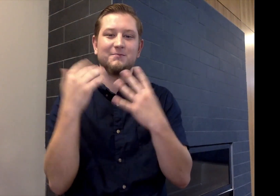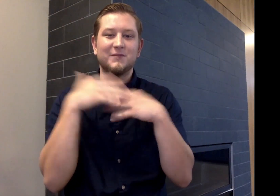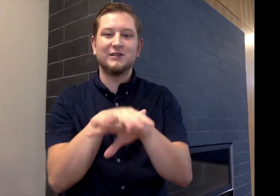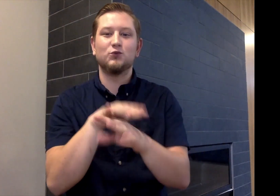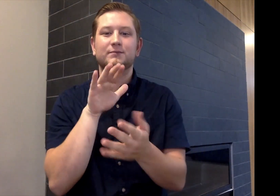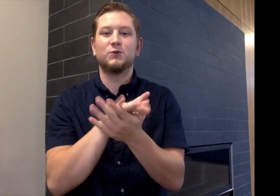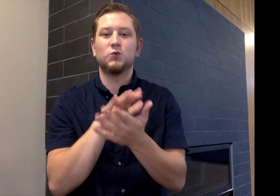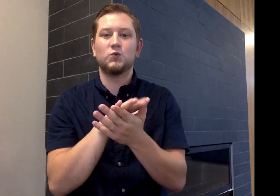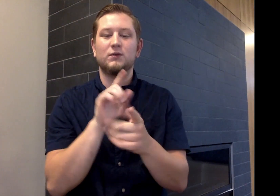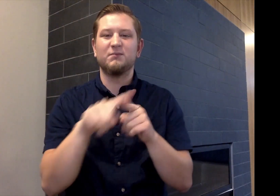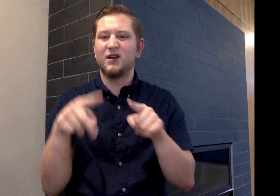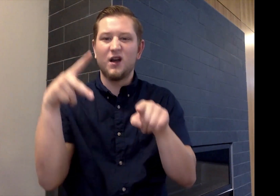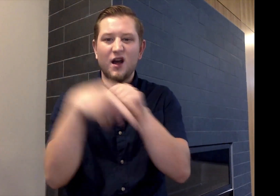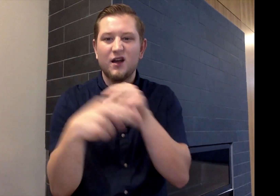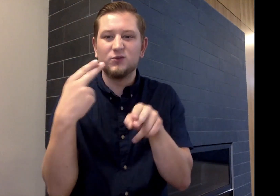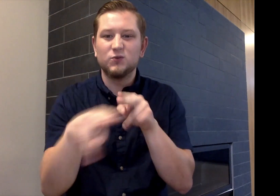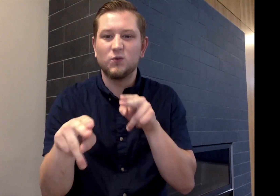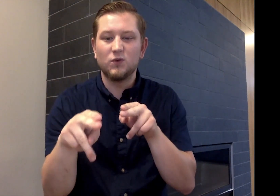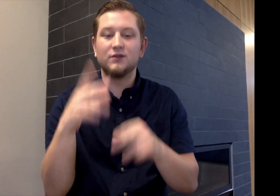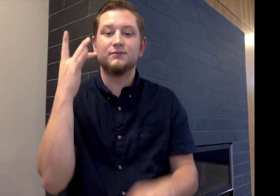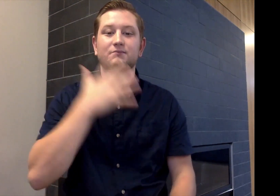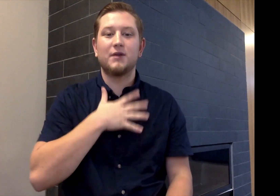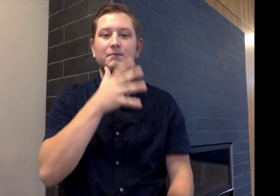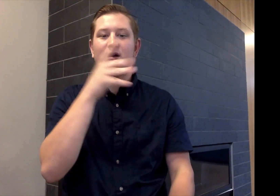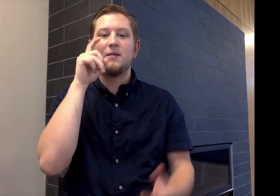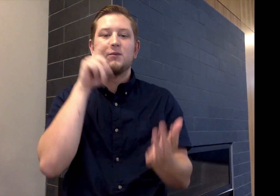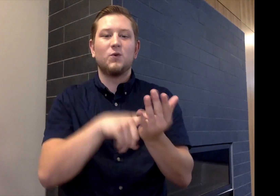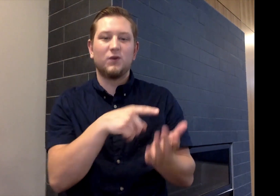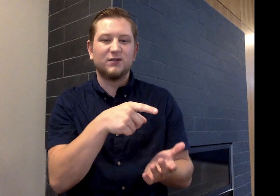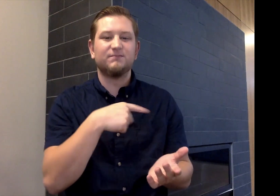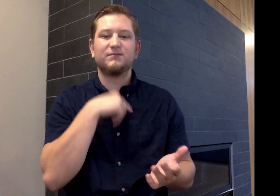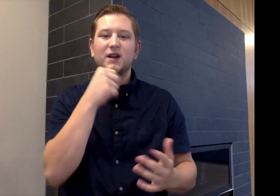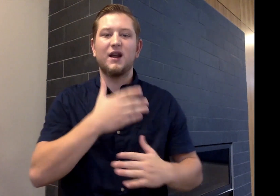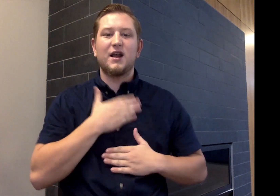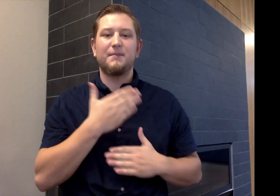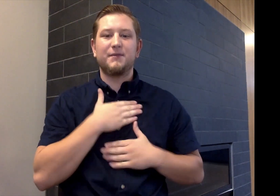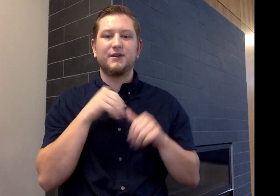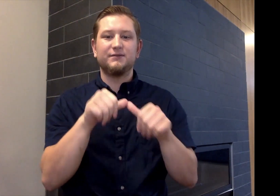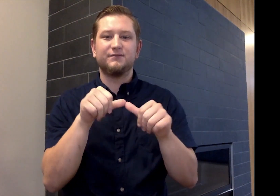My education began in a mainstream environment but we cut that short because my mom noticed